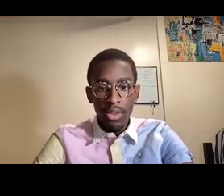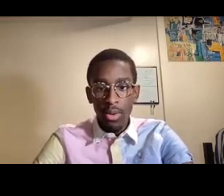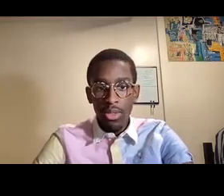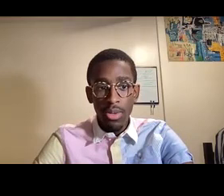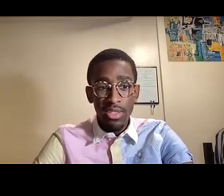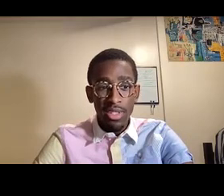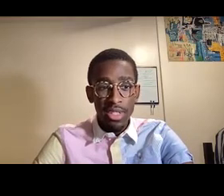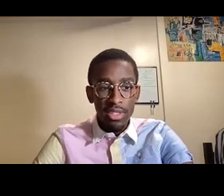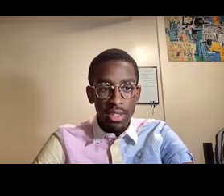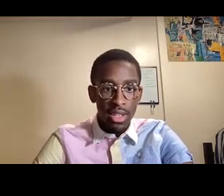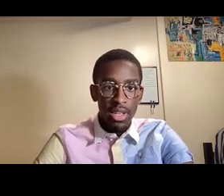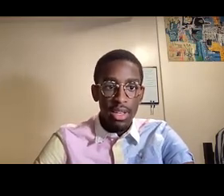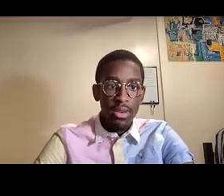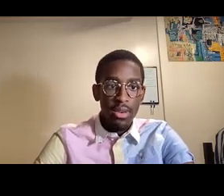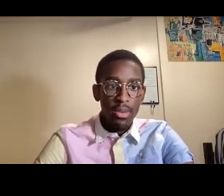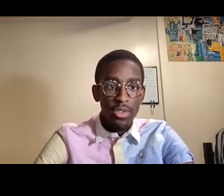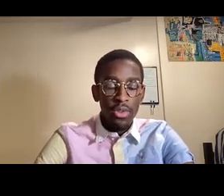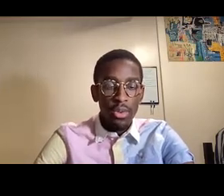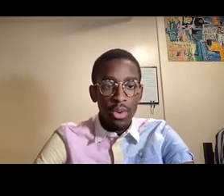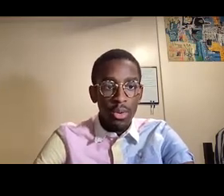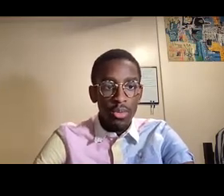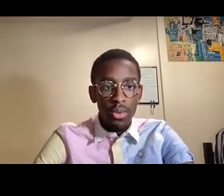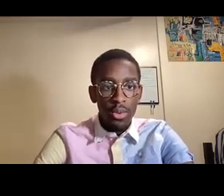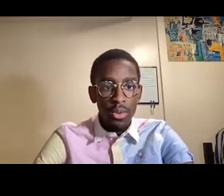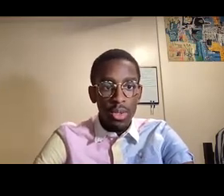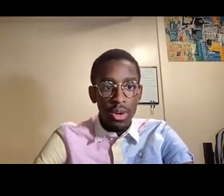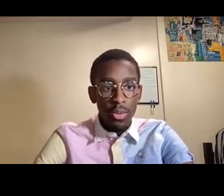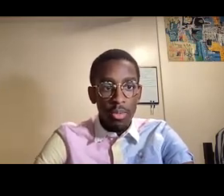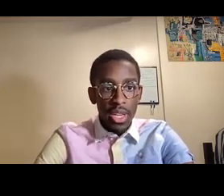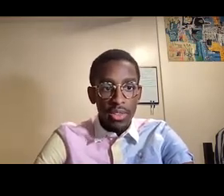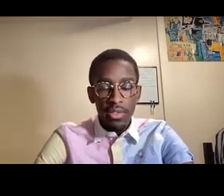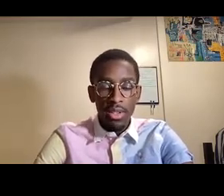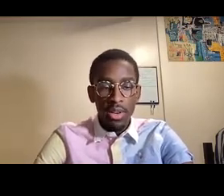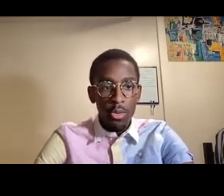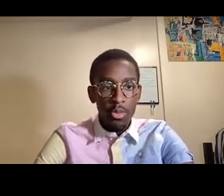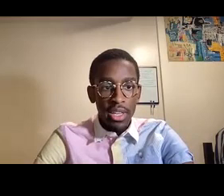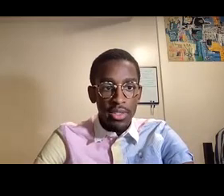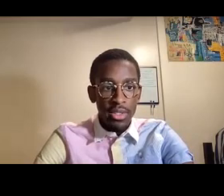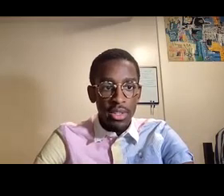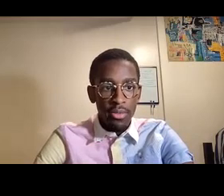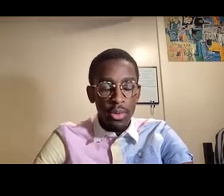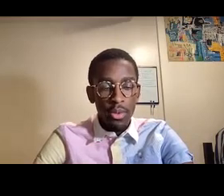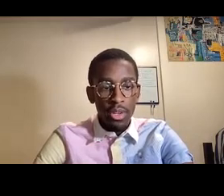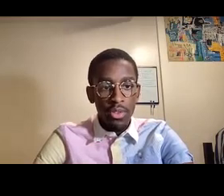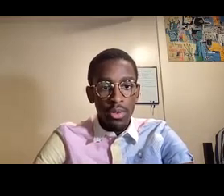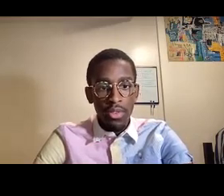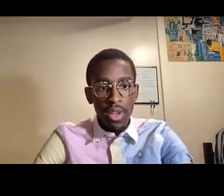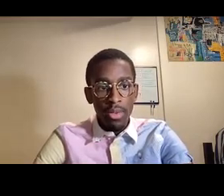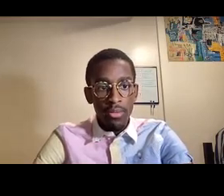way through legislation. Once you go to the web page, the home page, if you look to the top left